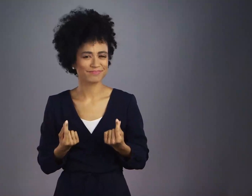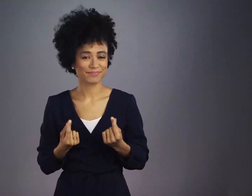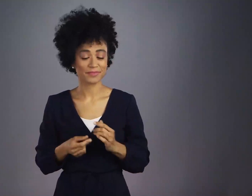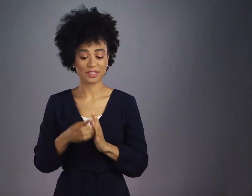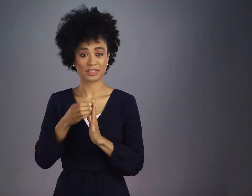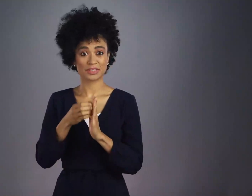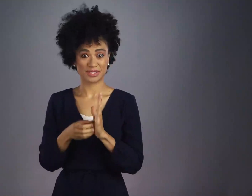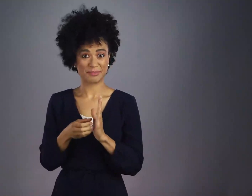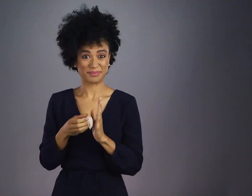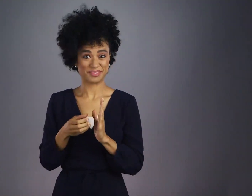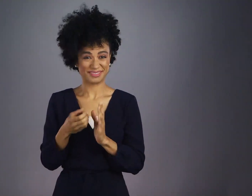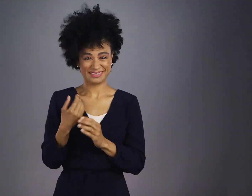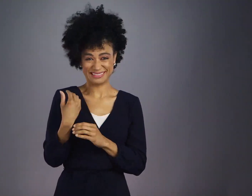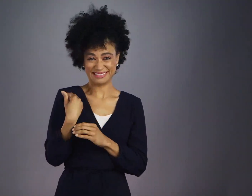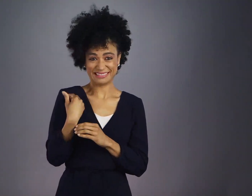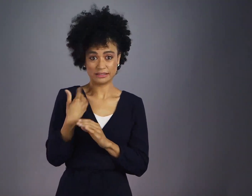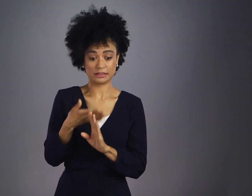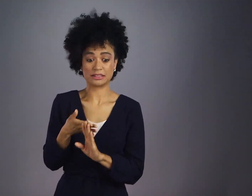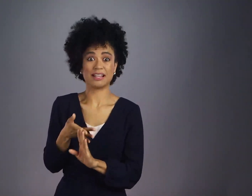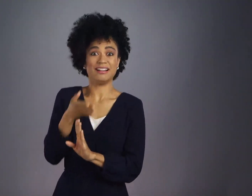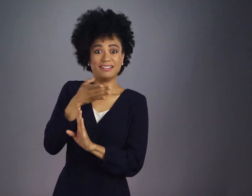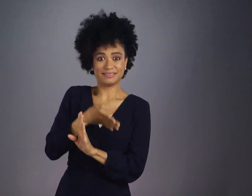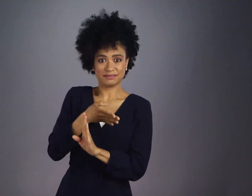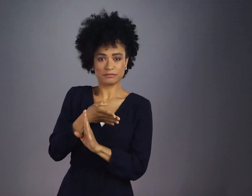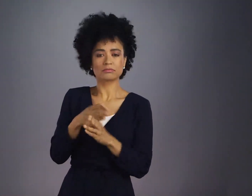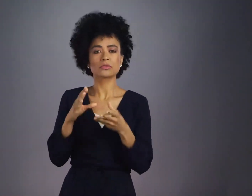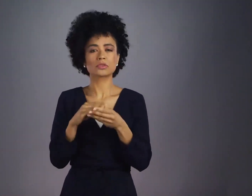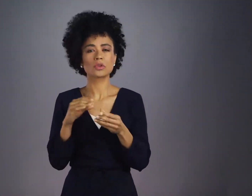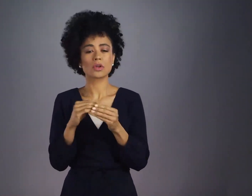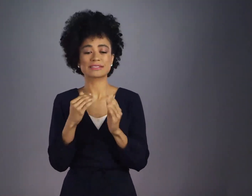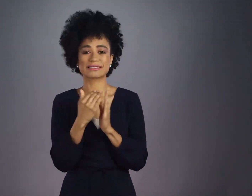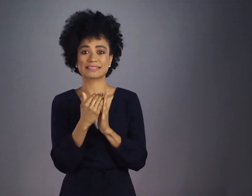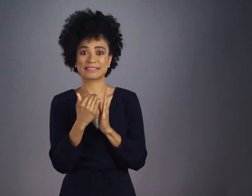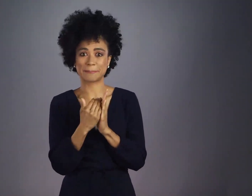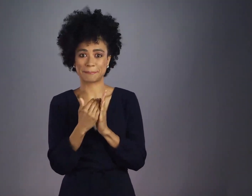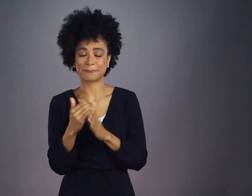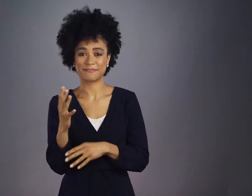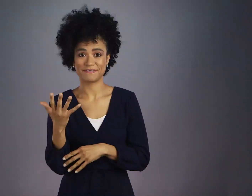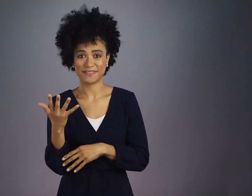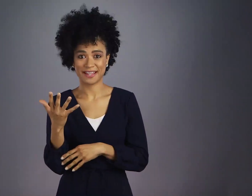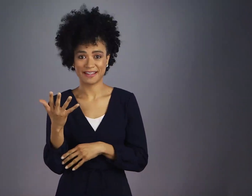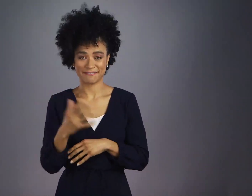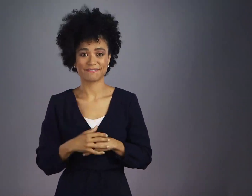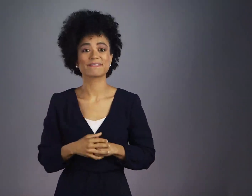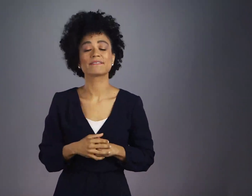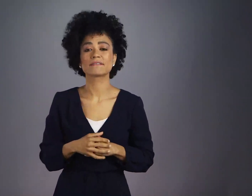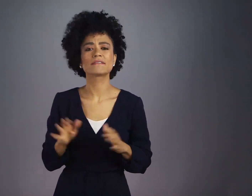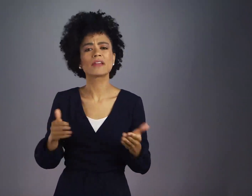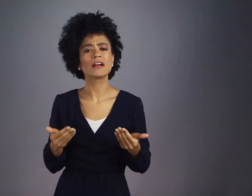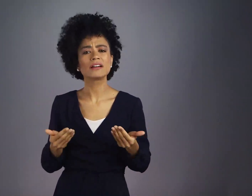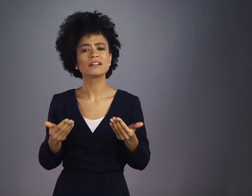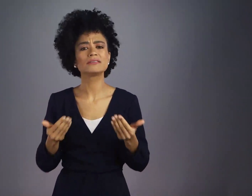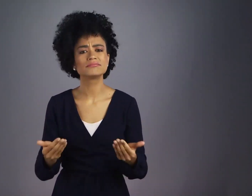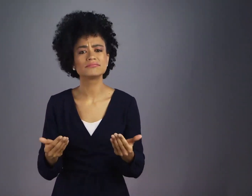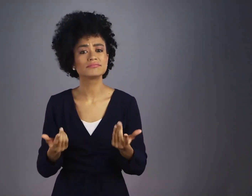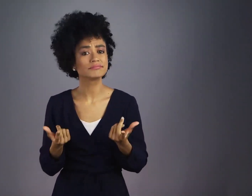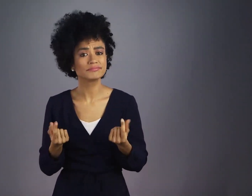Now these are about to be cast out. This requires action on our part, which, when completed,